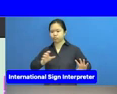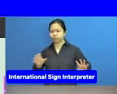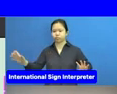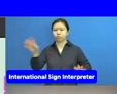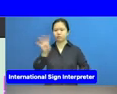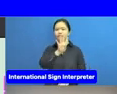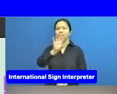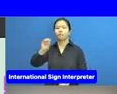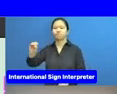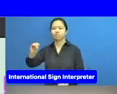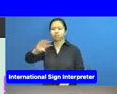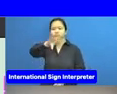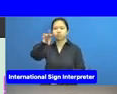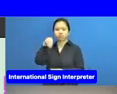rectifying these disparities.